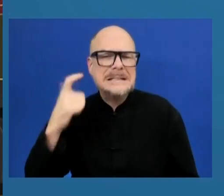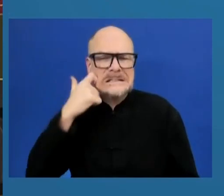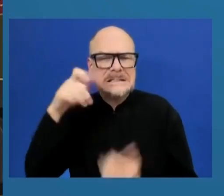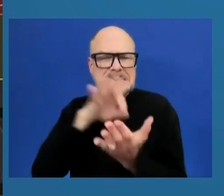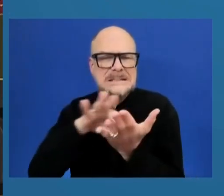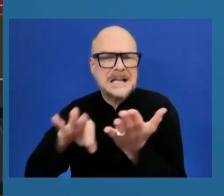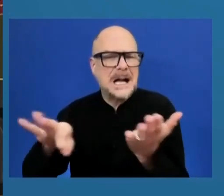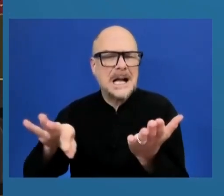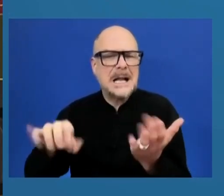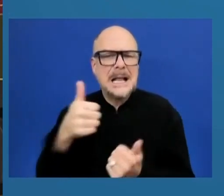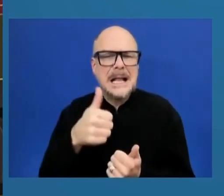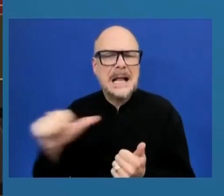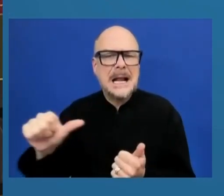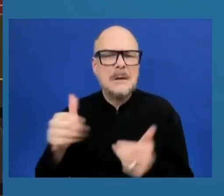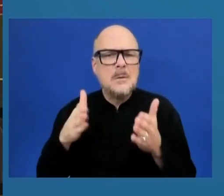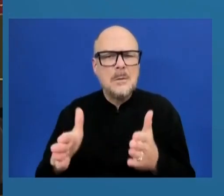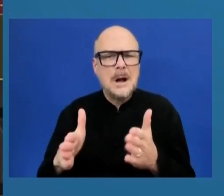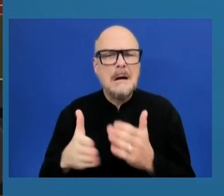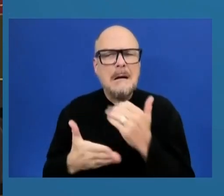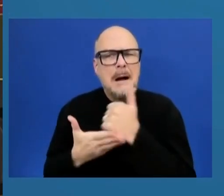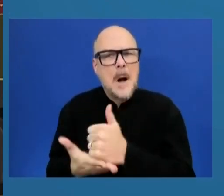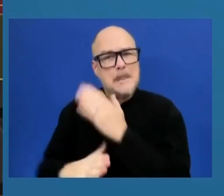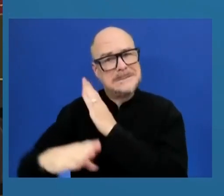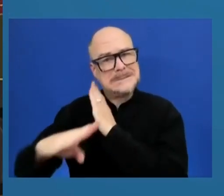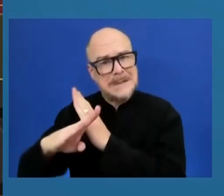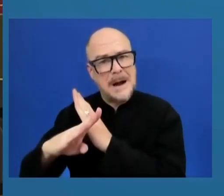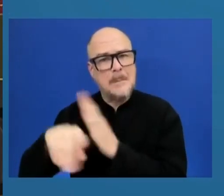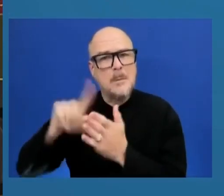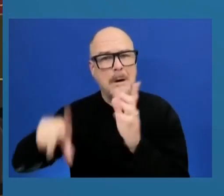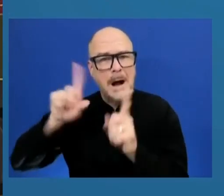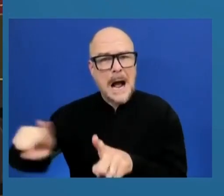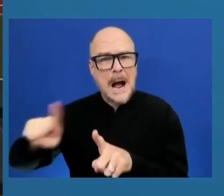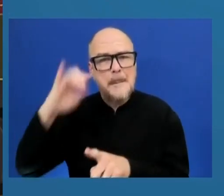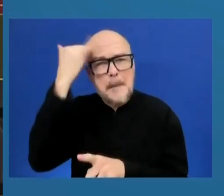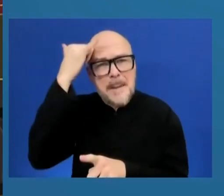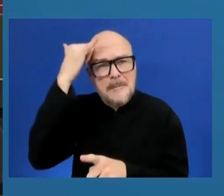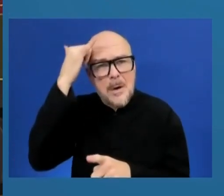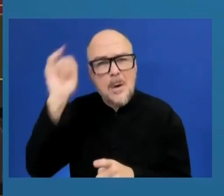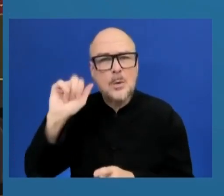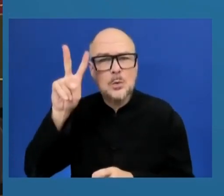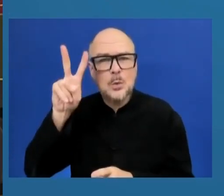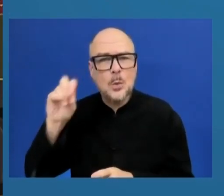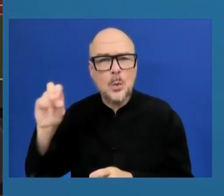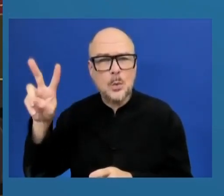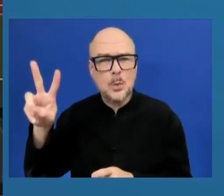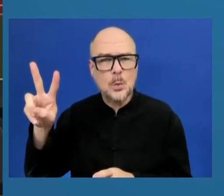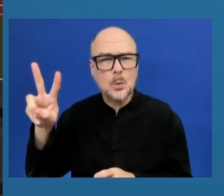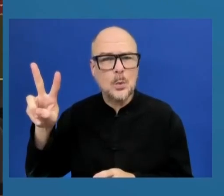uh, what happened in Buffalo in 2022? Is there any direct connection or calls between,